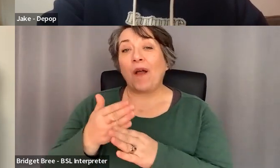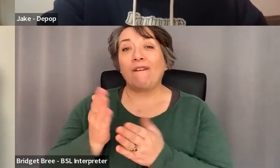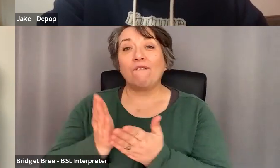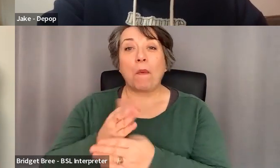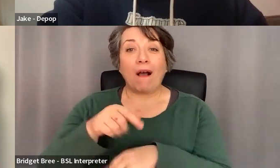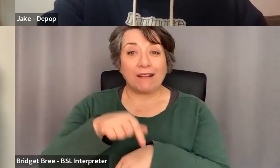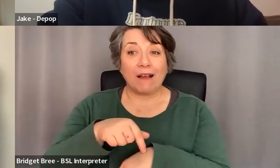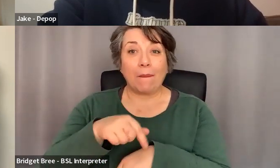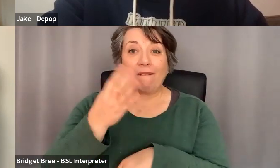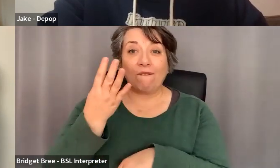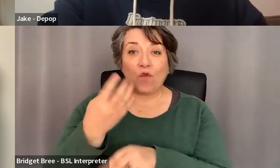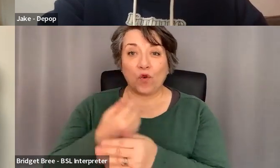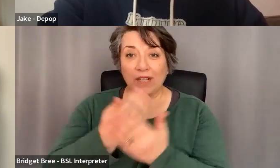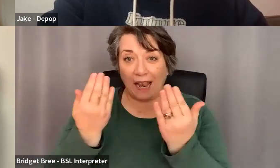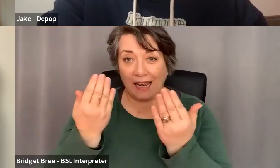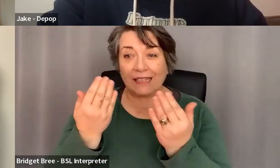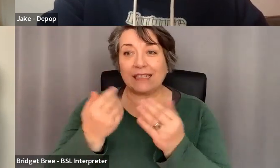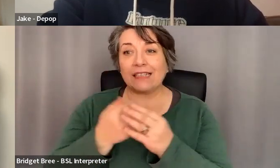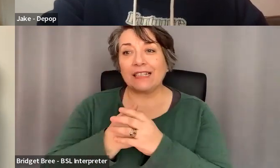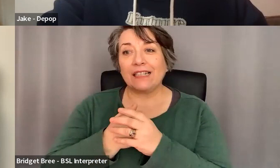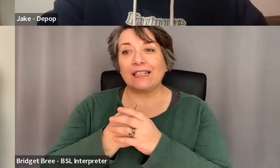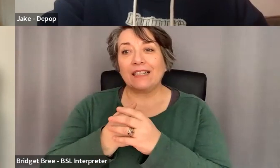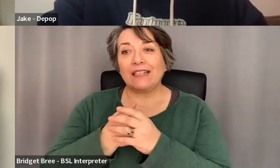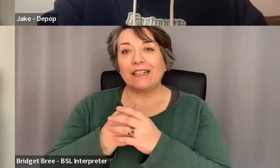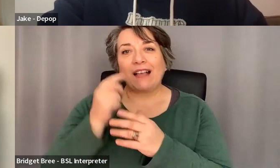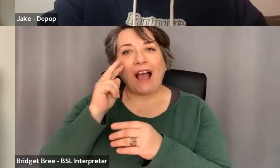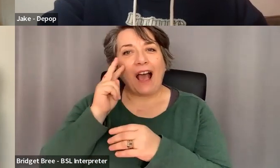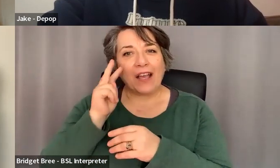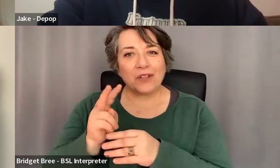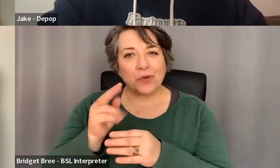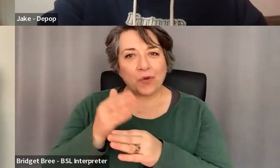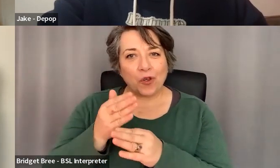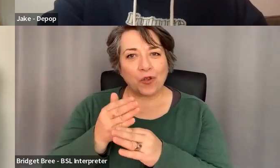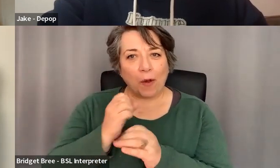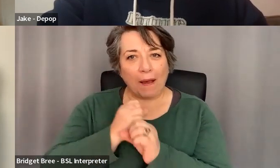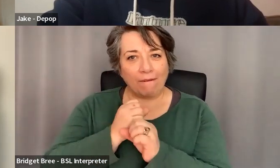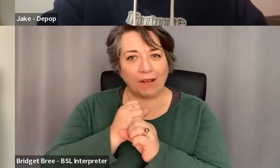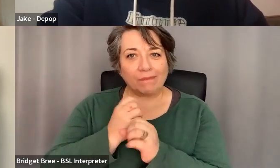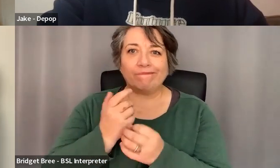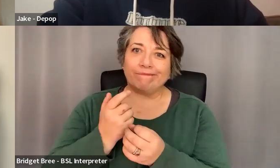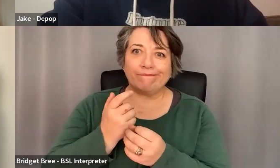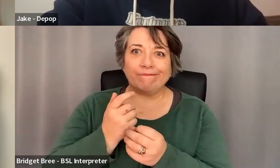and I saw the job and my, I applied. Speaking from personal experience I do that, I worked parted time four days a week. I saw the job, plied. I thought, I'll apply and see what happens. And I ask the question. And they're like, Yeah, of course, we'll be open to that.